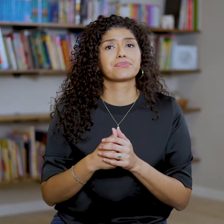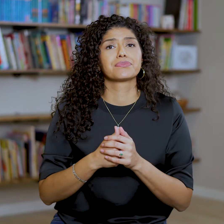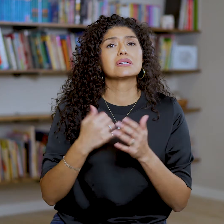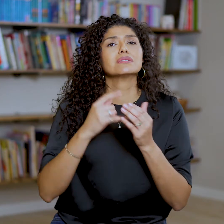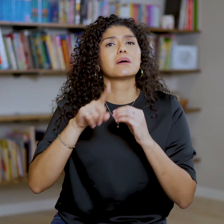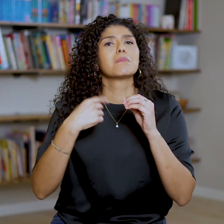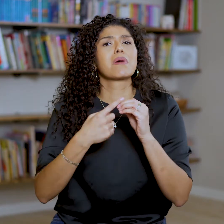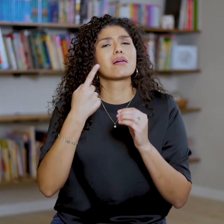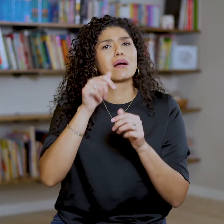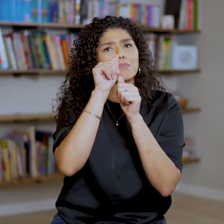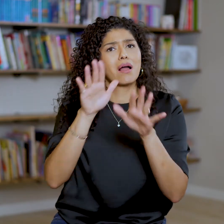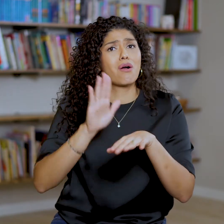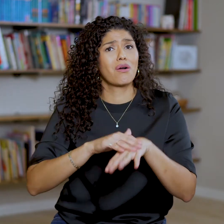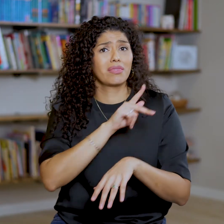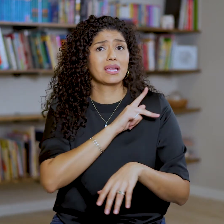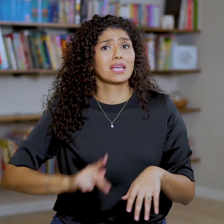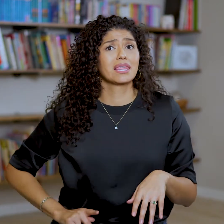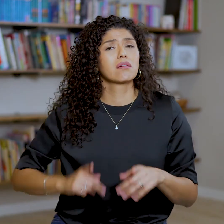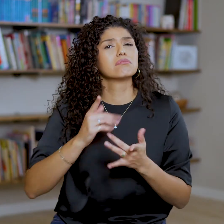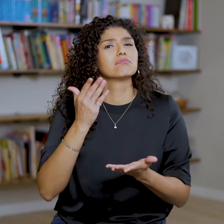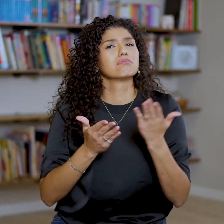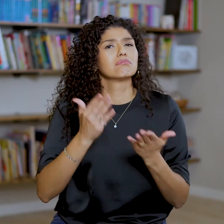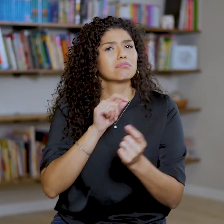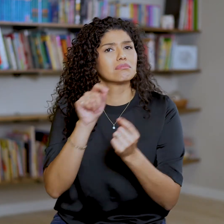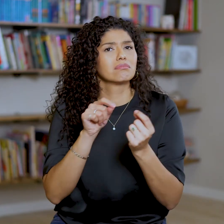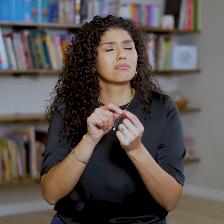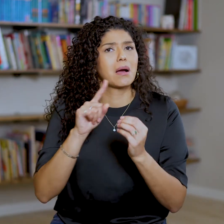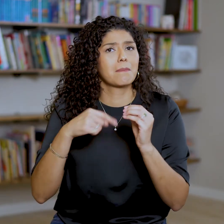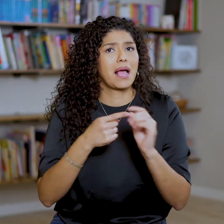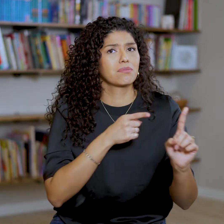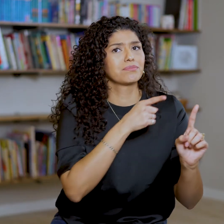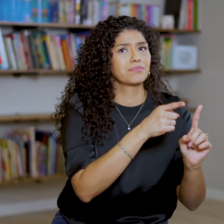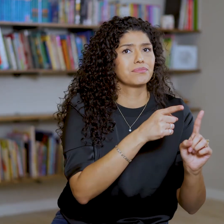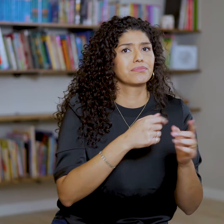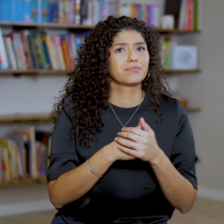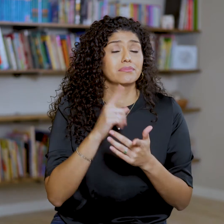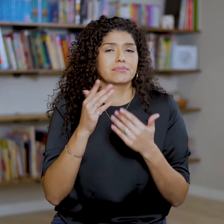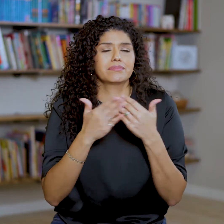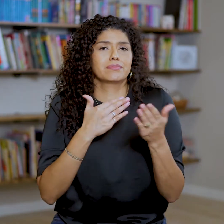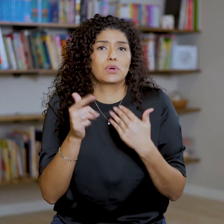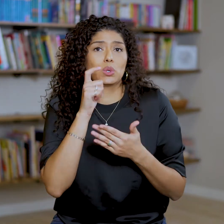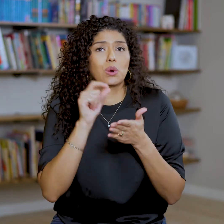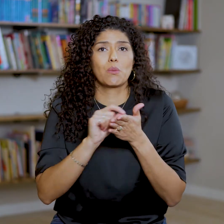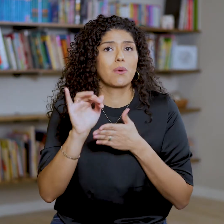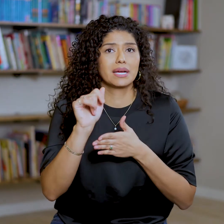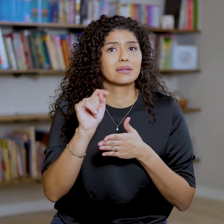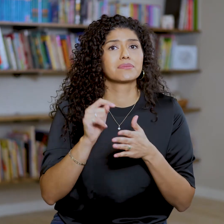It’s about the blessing on the king— and probably Solomon specifically, regardless of who wrote it.